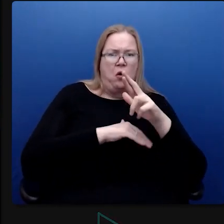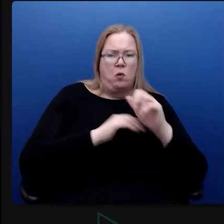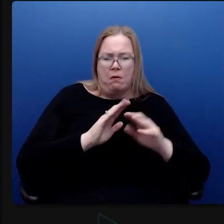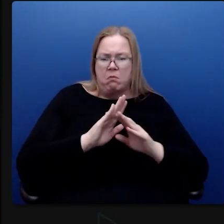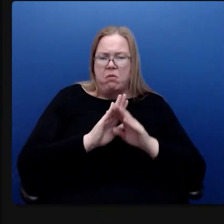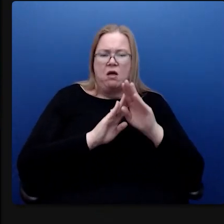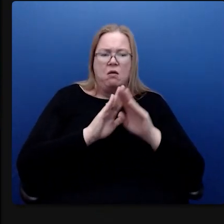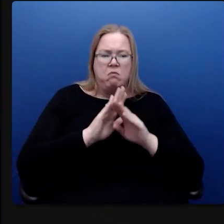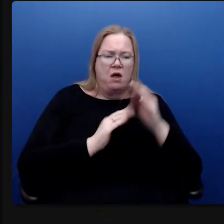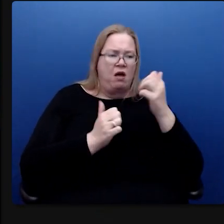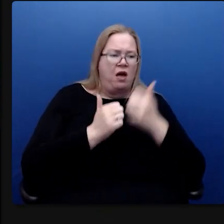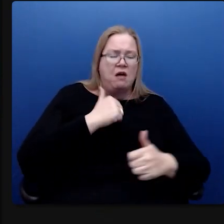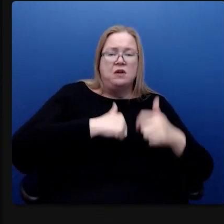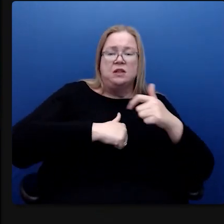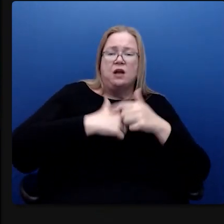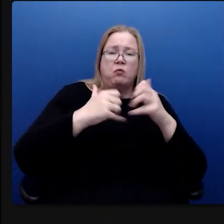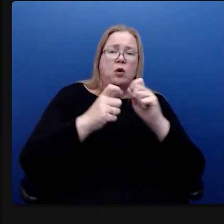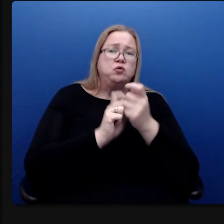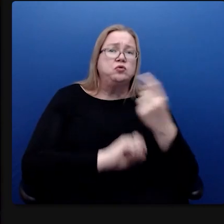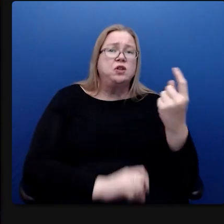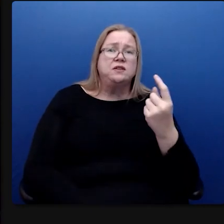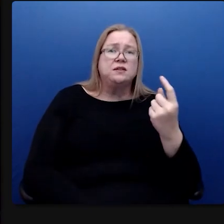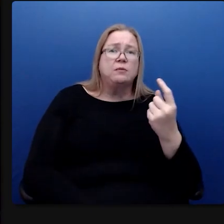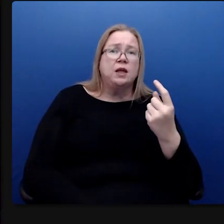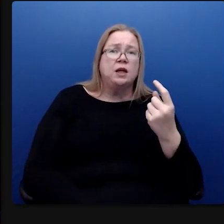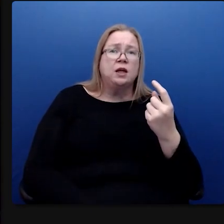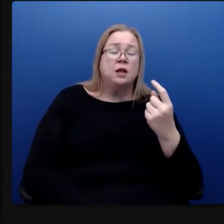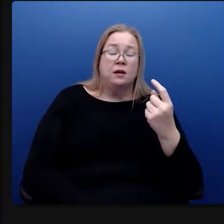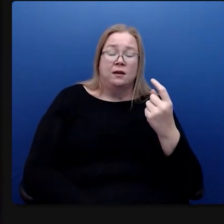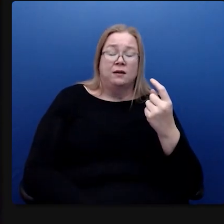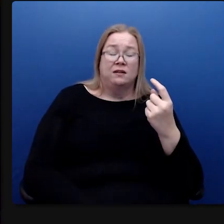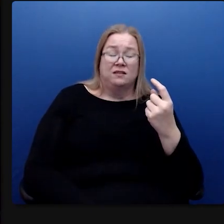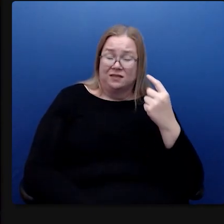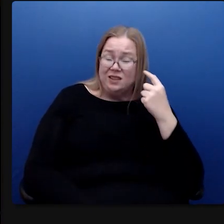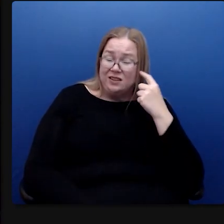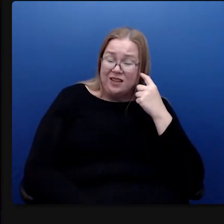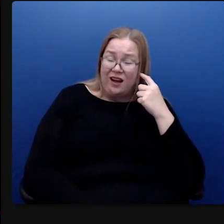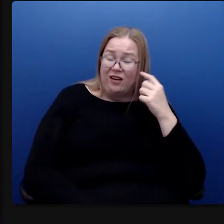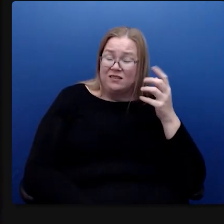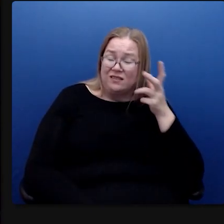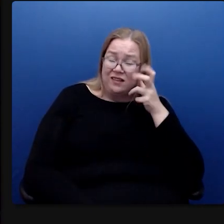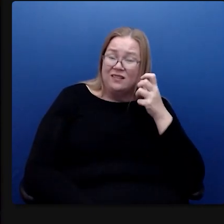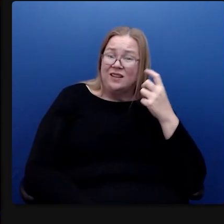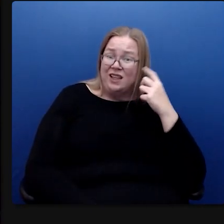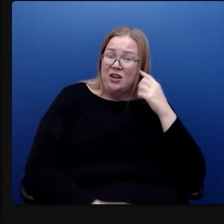while rebuilding every time you wanted to make a change? Does this sound familiar to you?